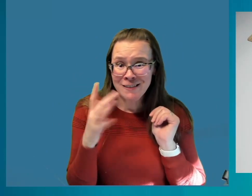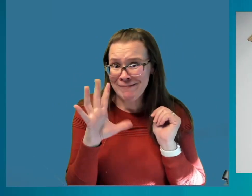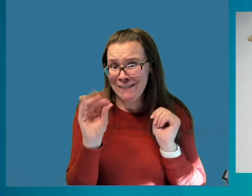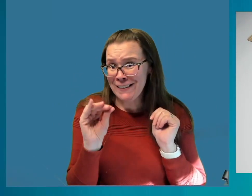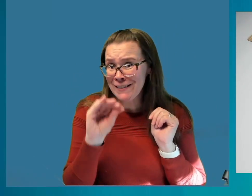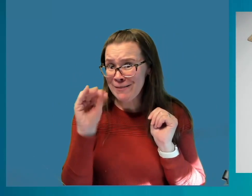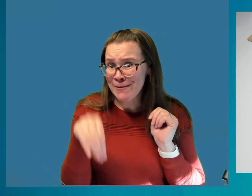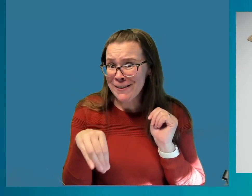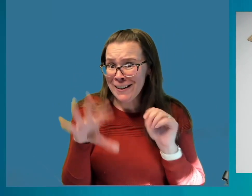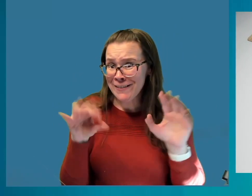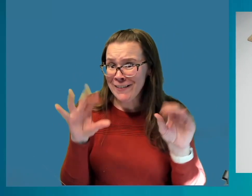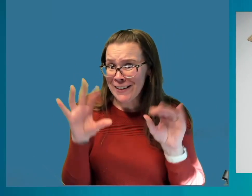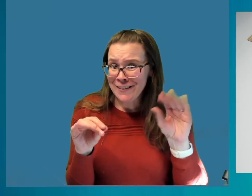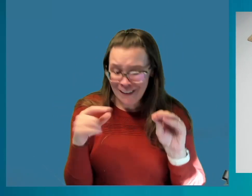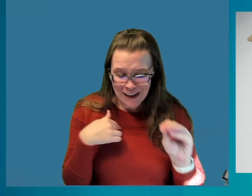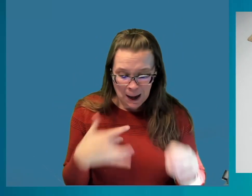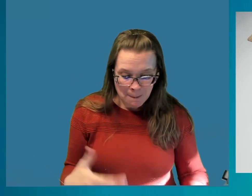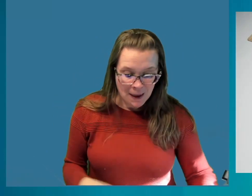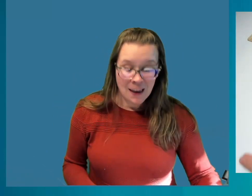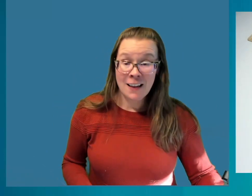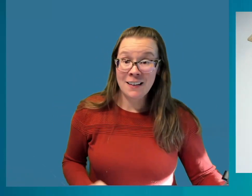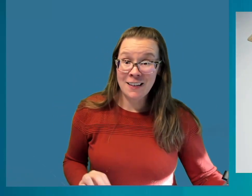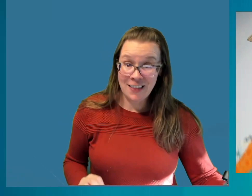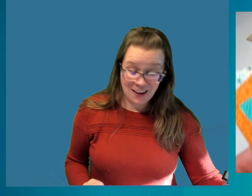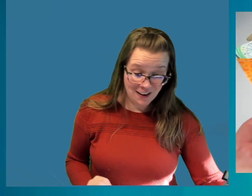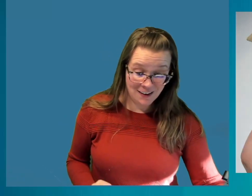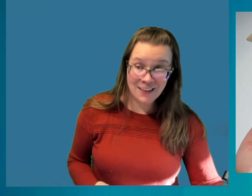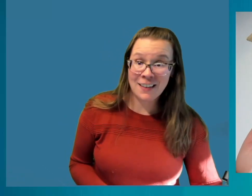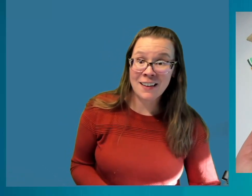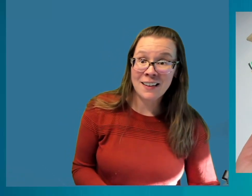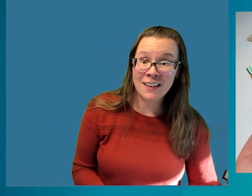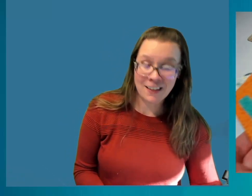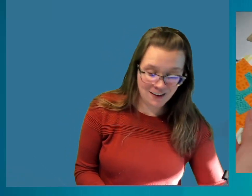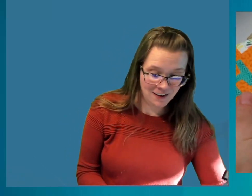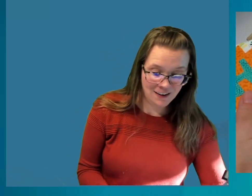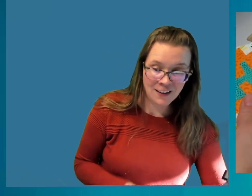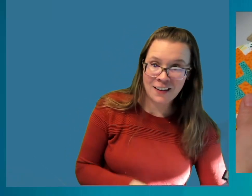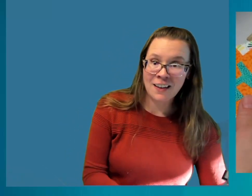And now you have to be really careful. I'm about 50/50 for accidentally, uh,